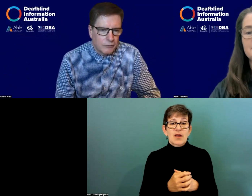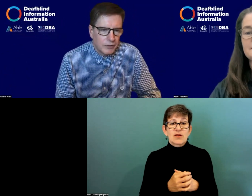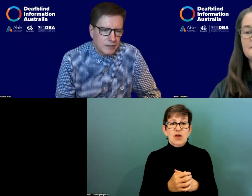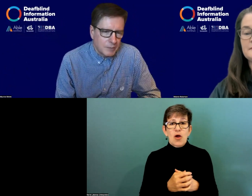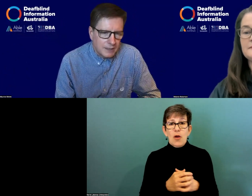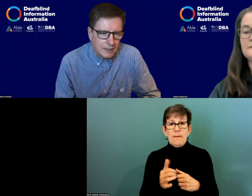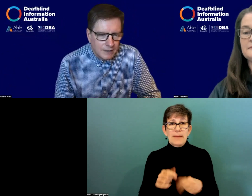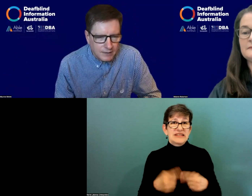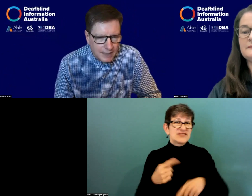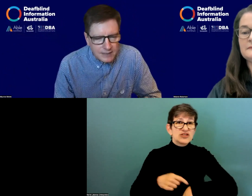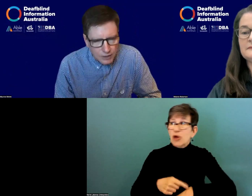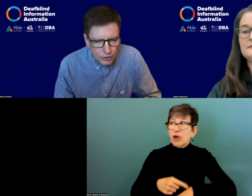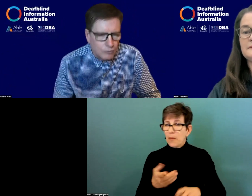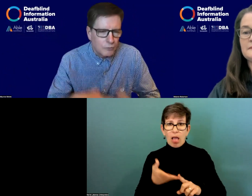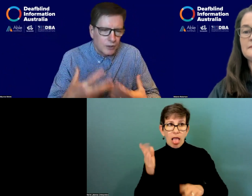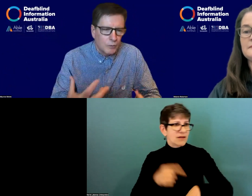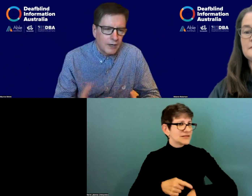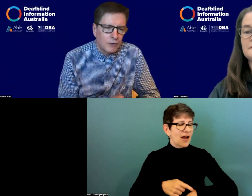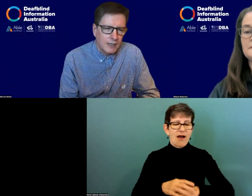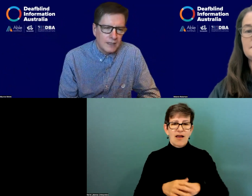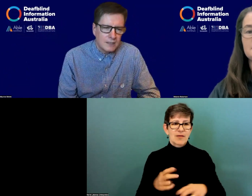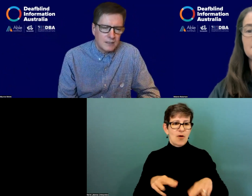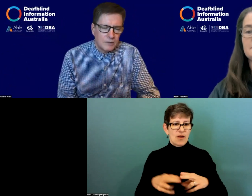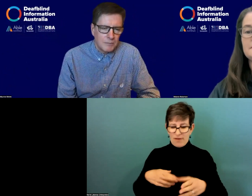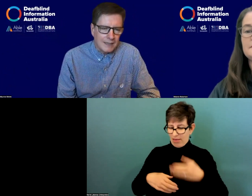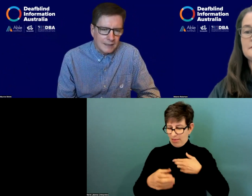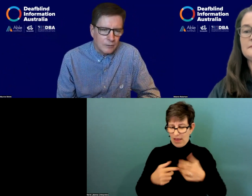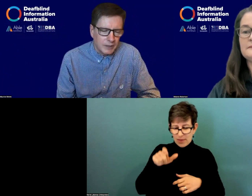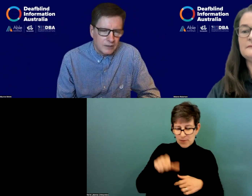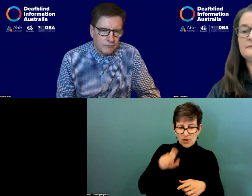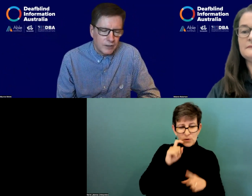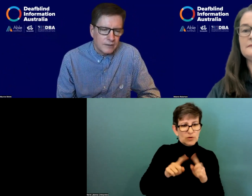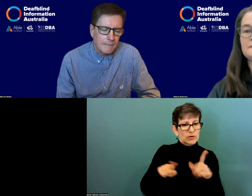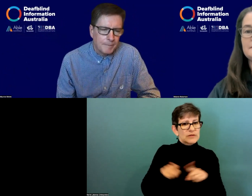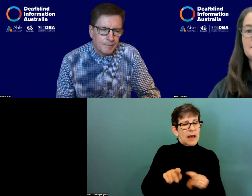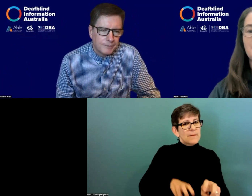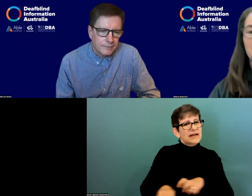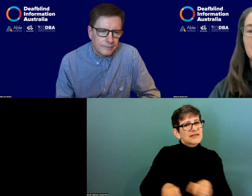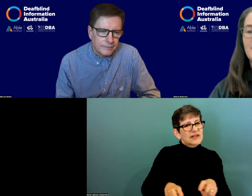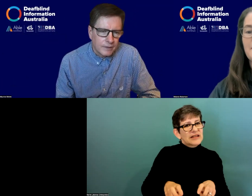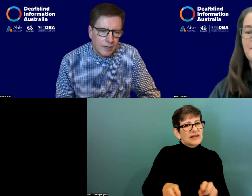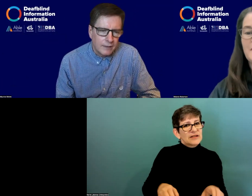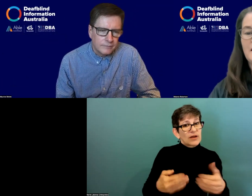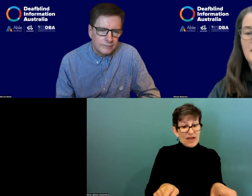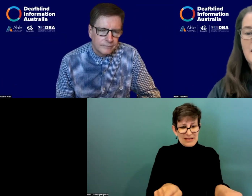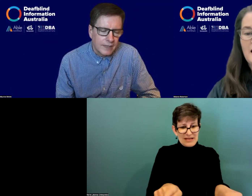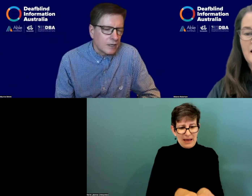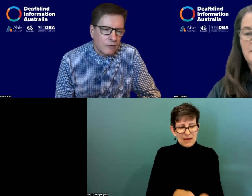Or with somebody that isn't you or whatever it is to make it a little bit different. Yep. Right.